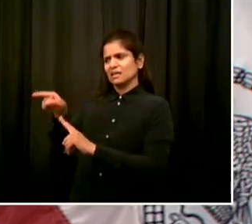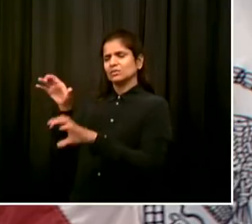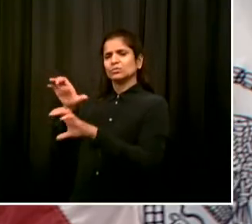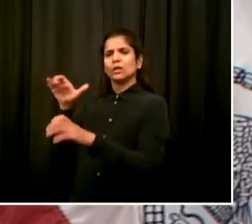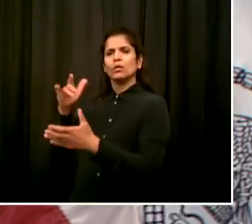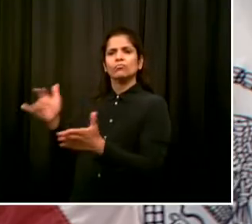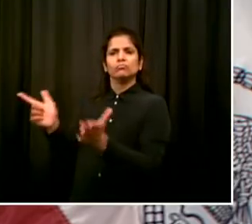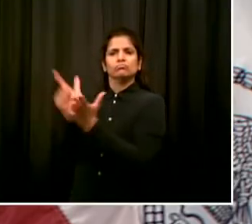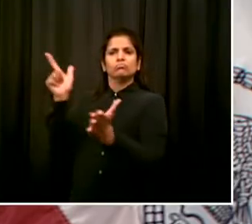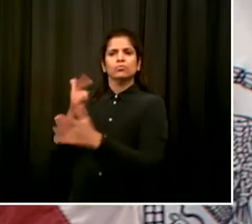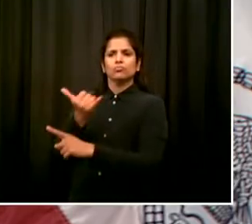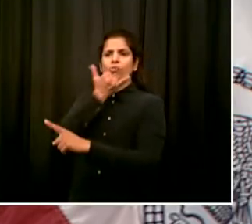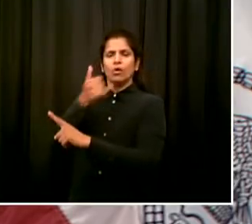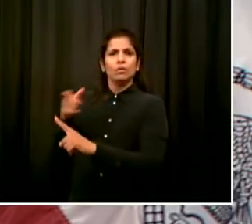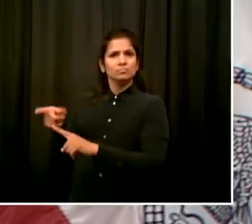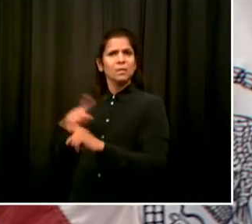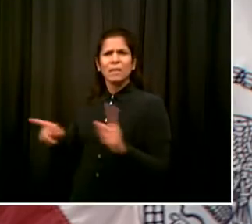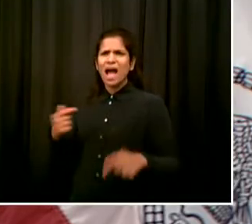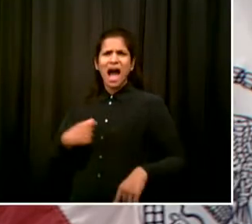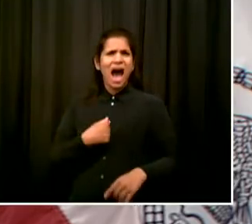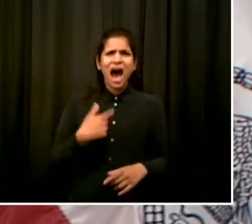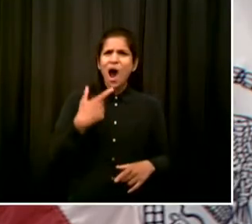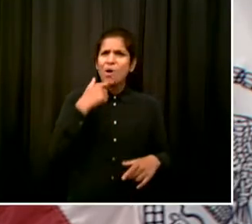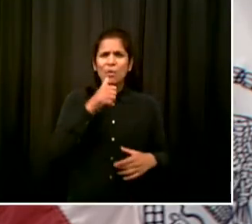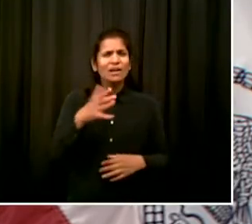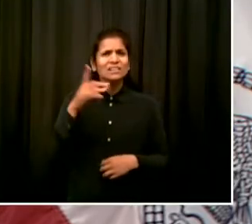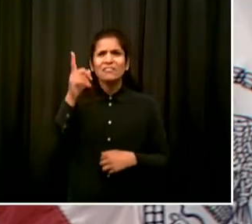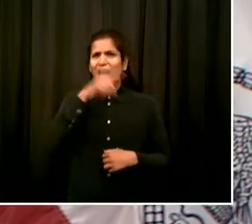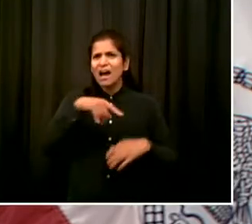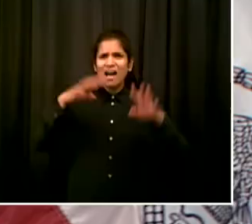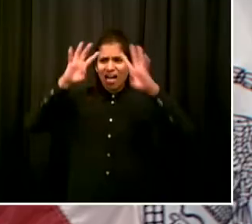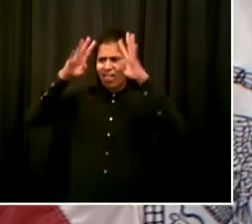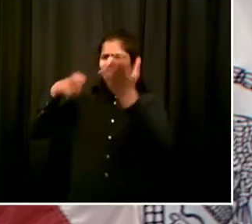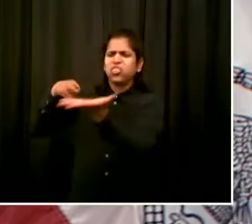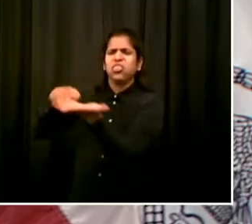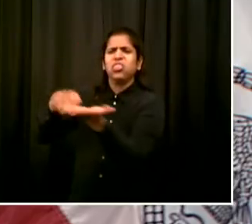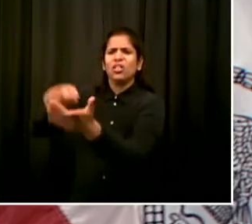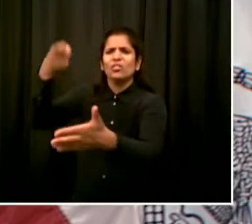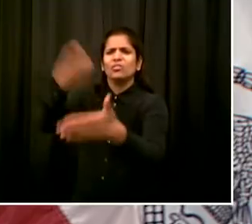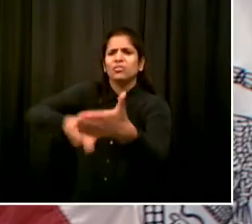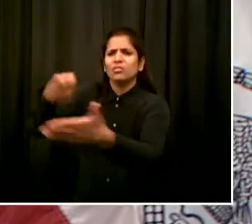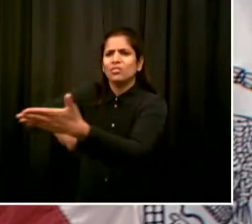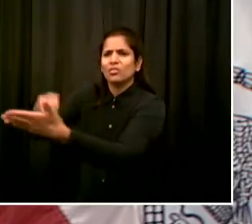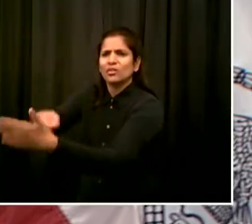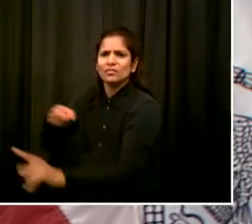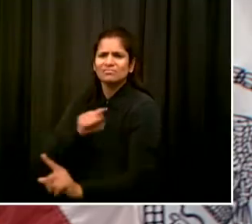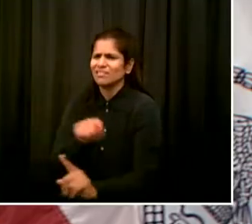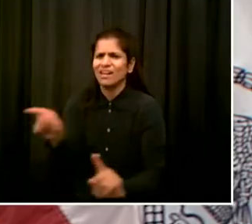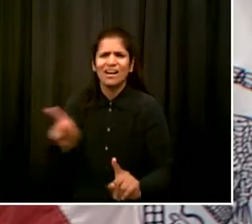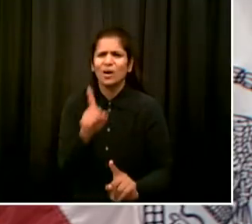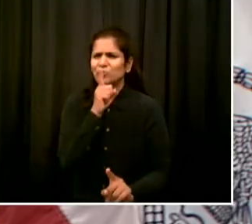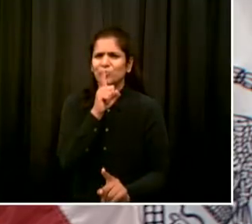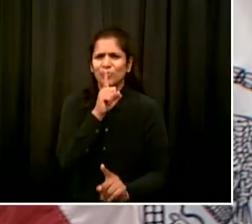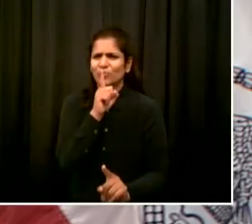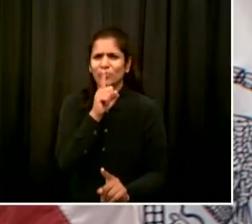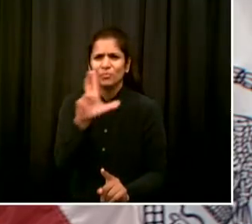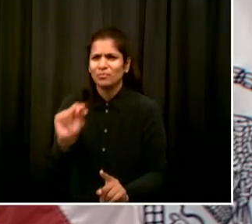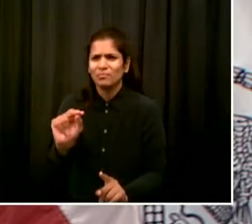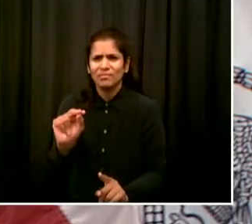TO FOLLOW THE RULES. WHAT IS CLEAR IS WE STILL HAVE REAL PROBLEMS IN